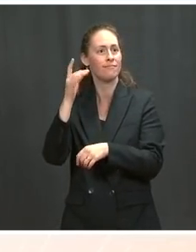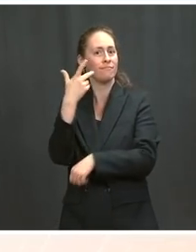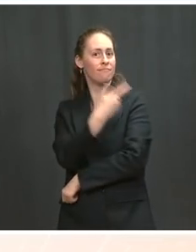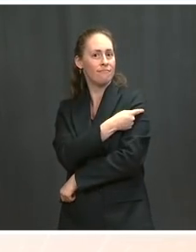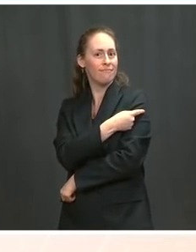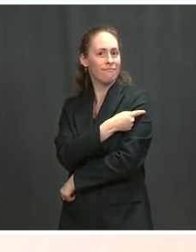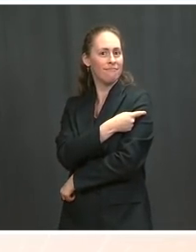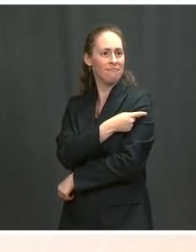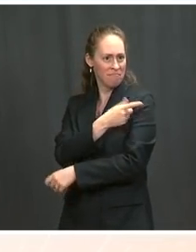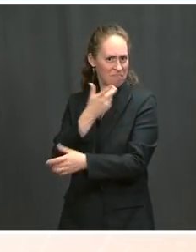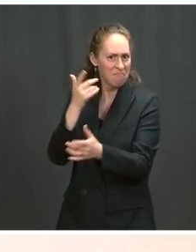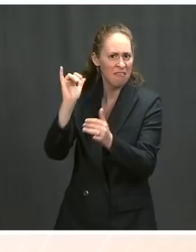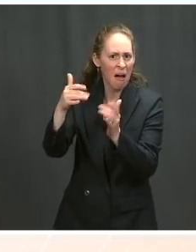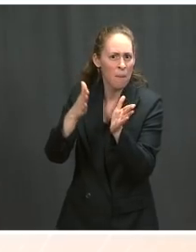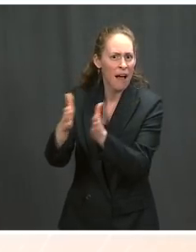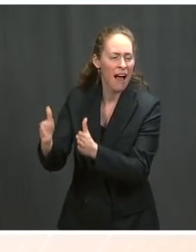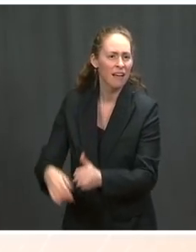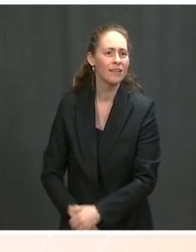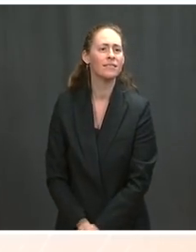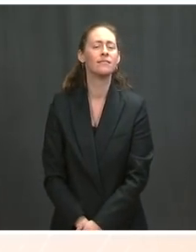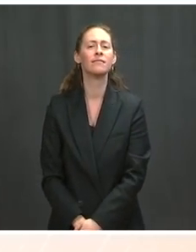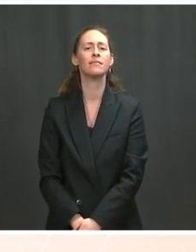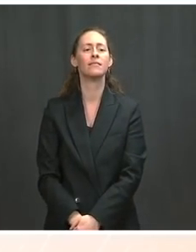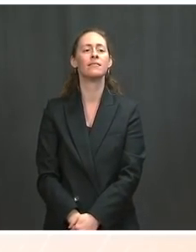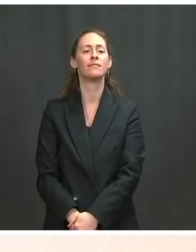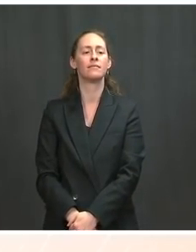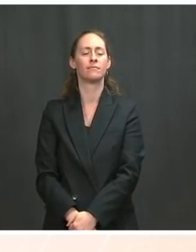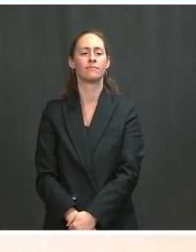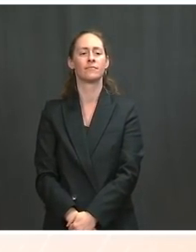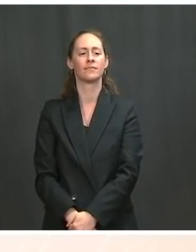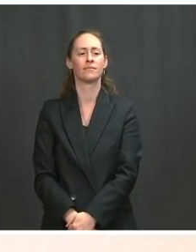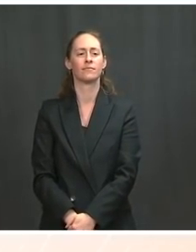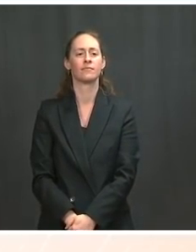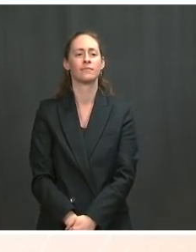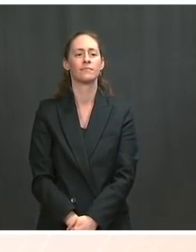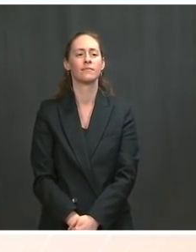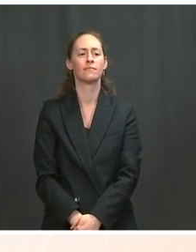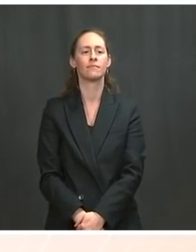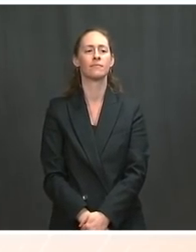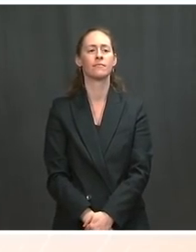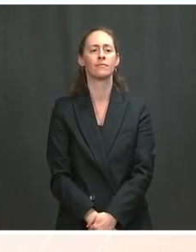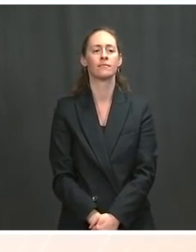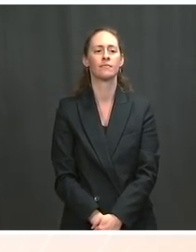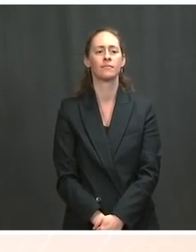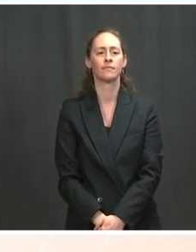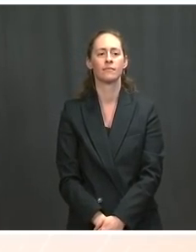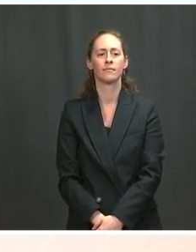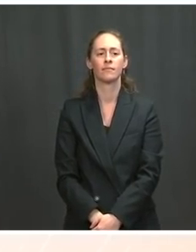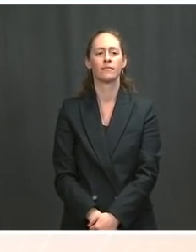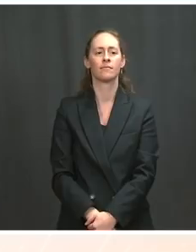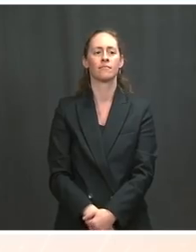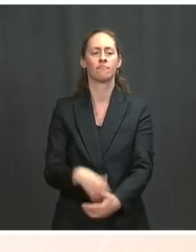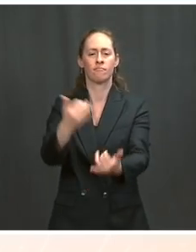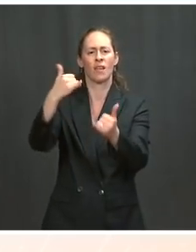Ms. Psaki: Well, in this phase of the vaccinations at the state and local level, leaders are going to take new, creative approaches